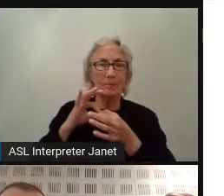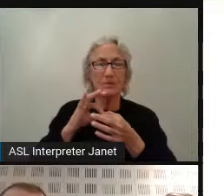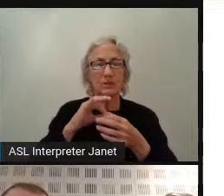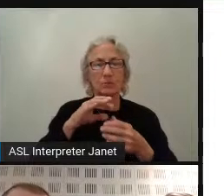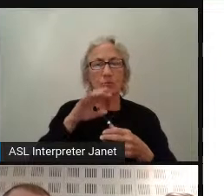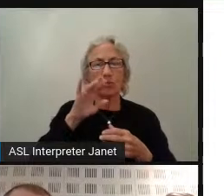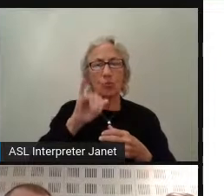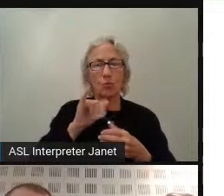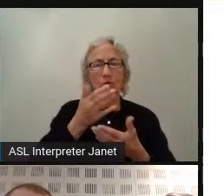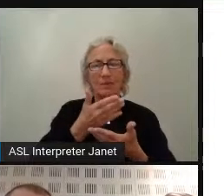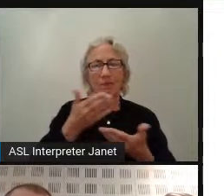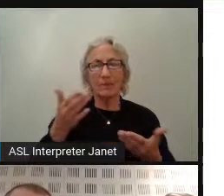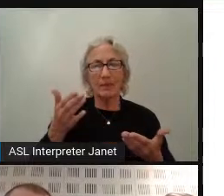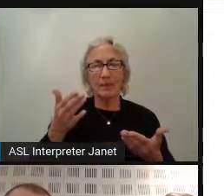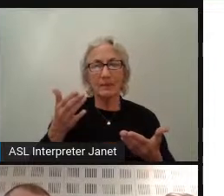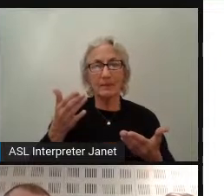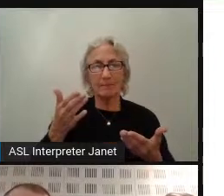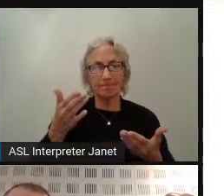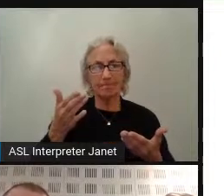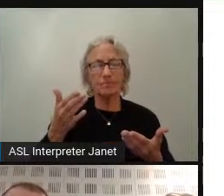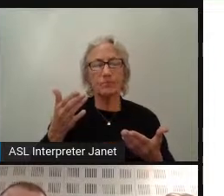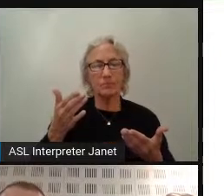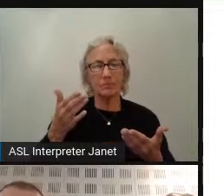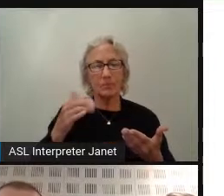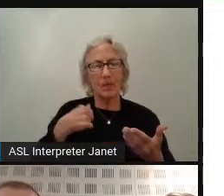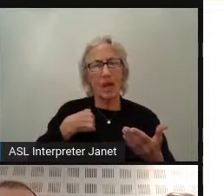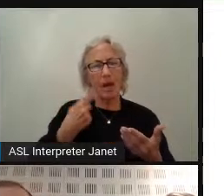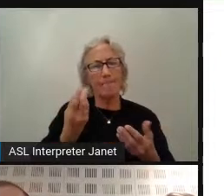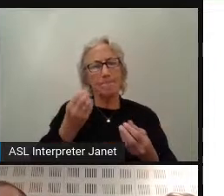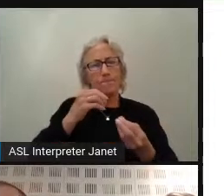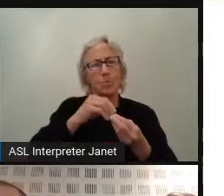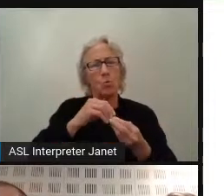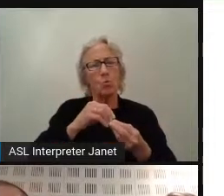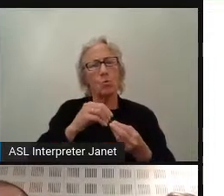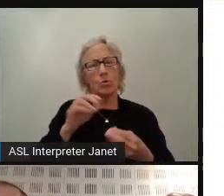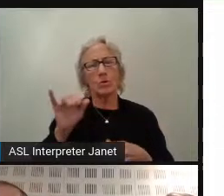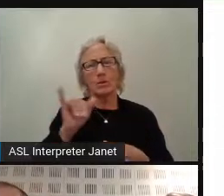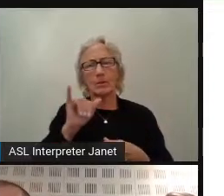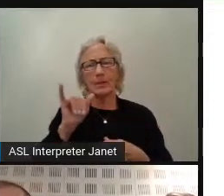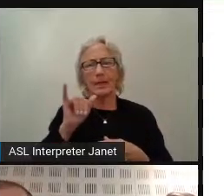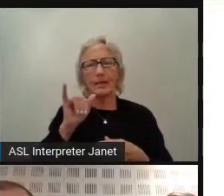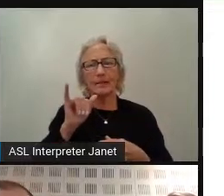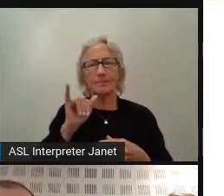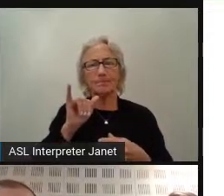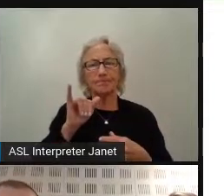things that I was happy about when we had this problem was when it comes to these kind of things